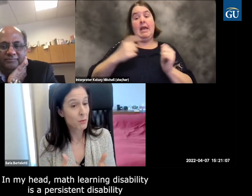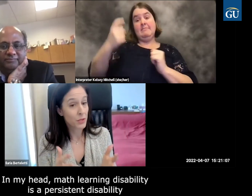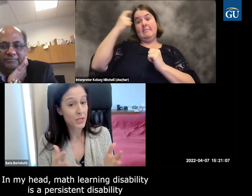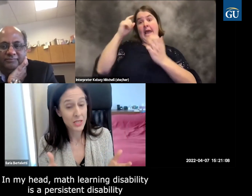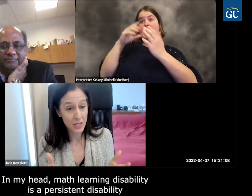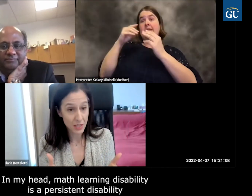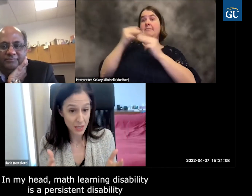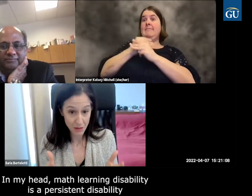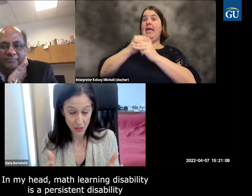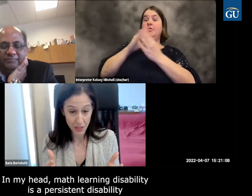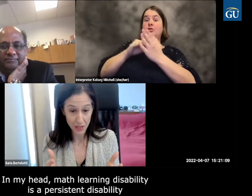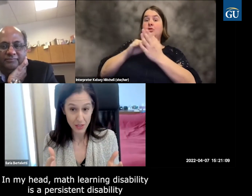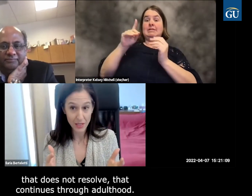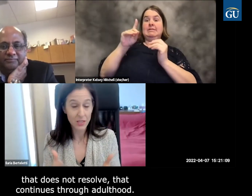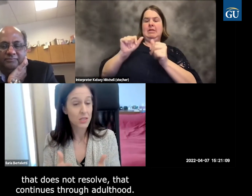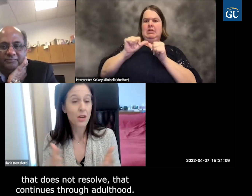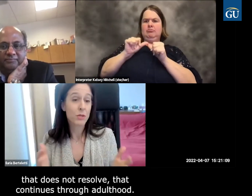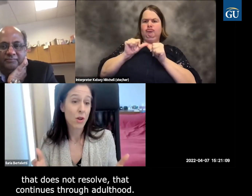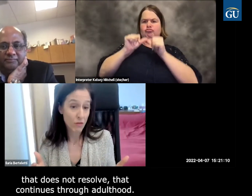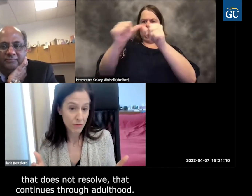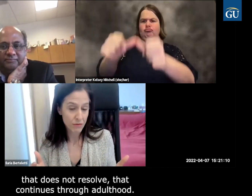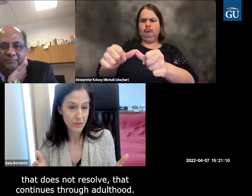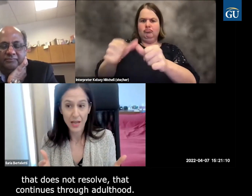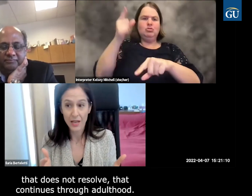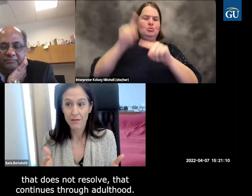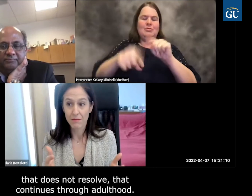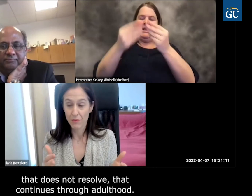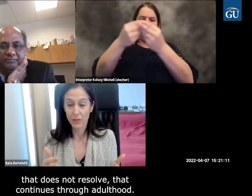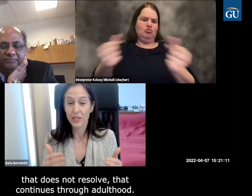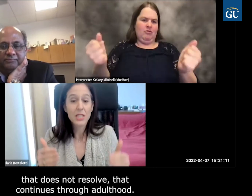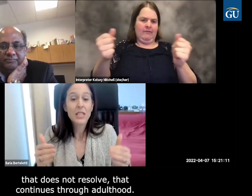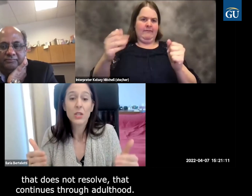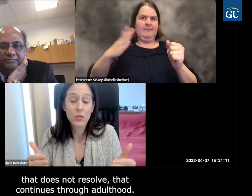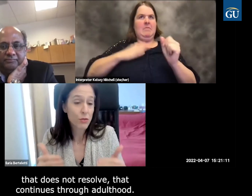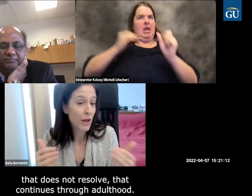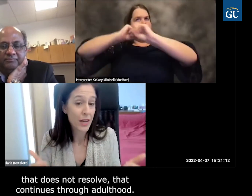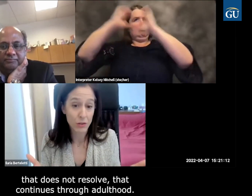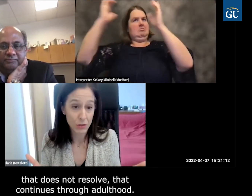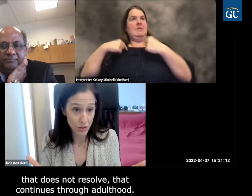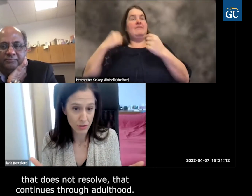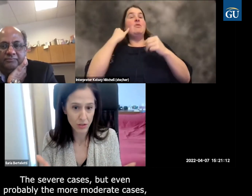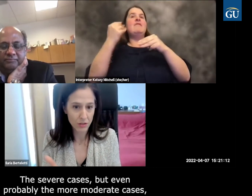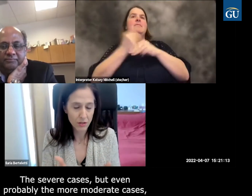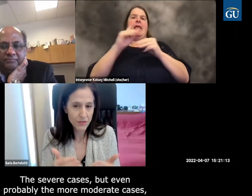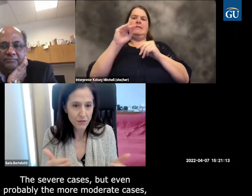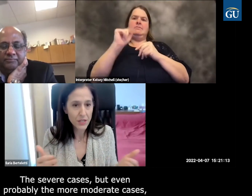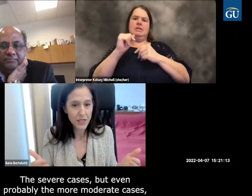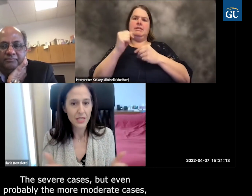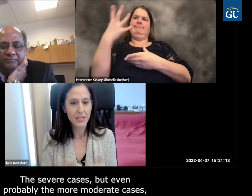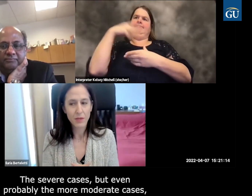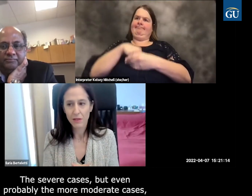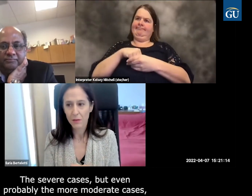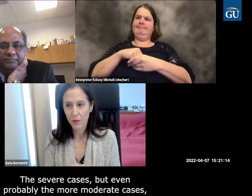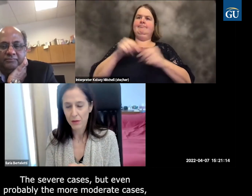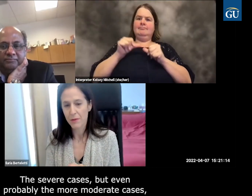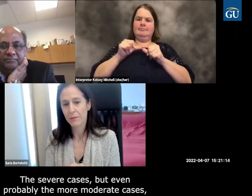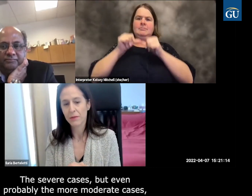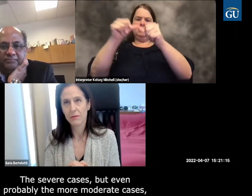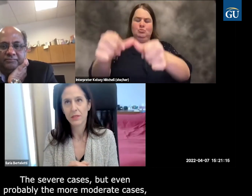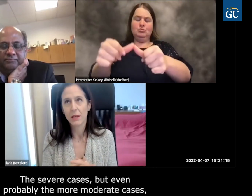persistent disability that does not resolve that continues through agile vote the the